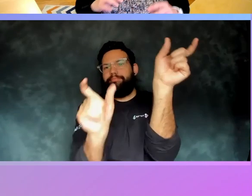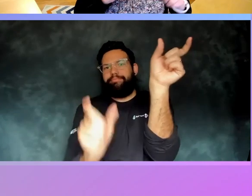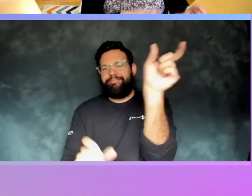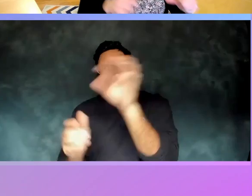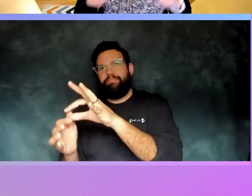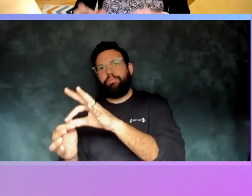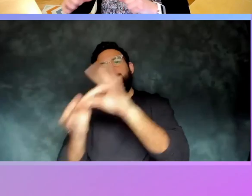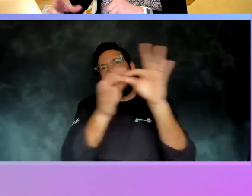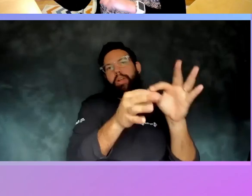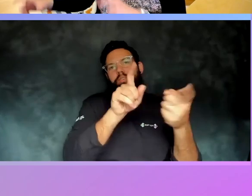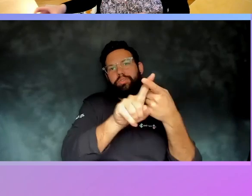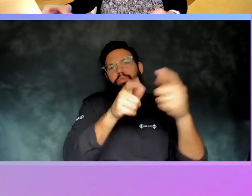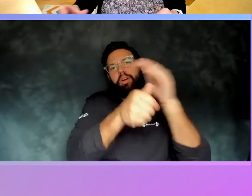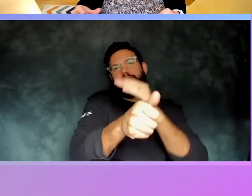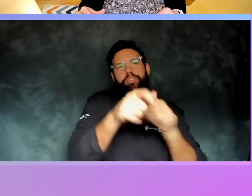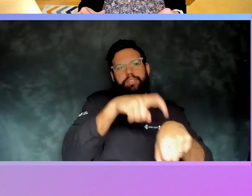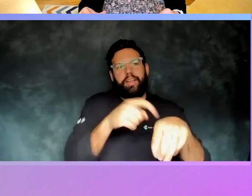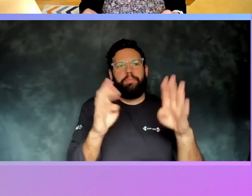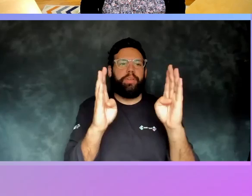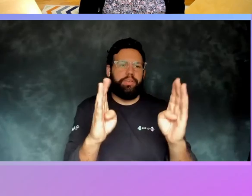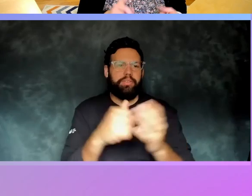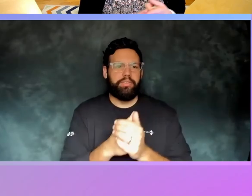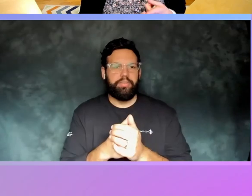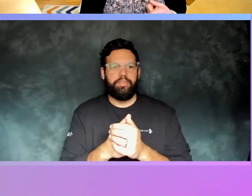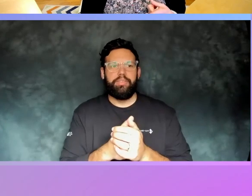you think about form elements that are missing and or not